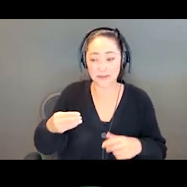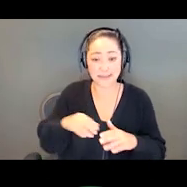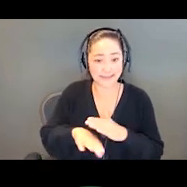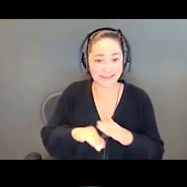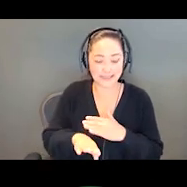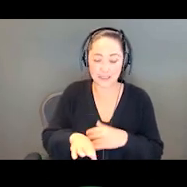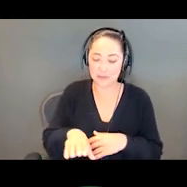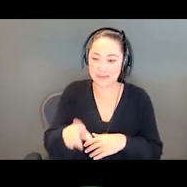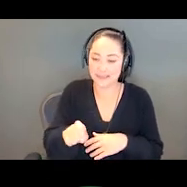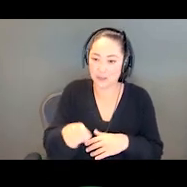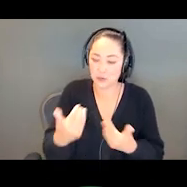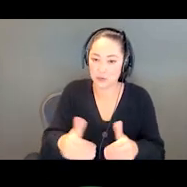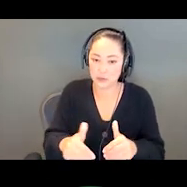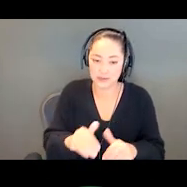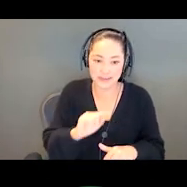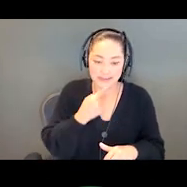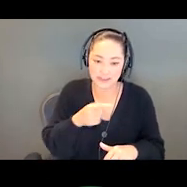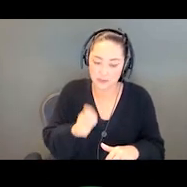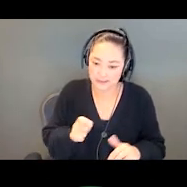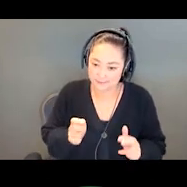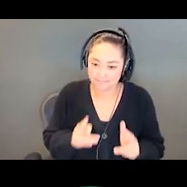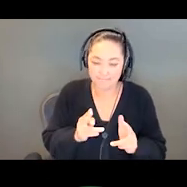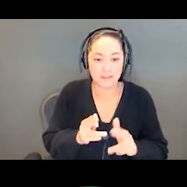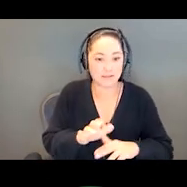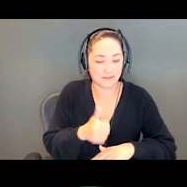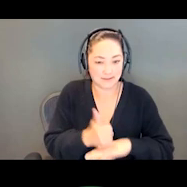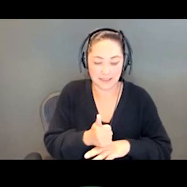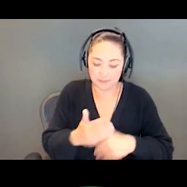and act upon this need to create a more inclusive and equal world.